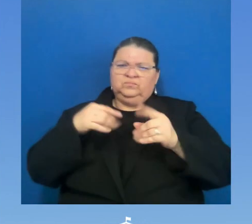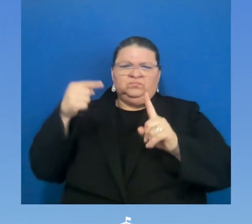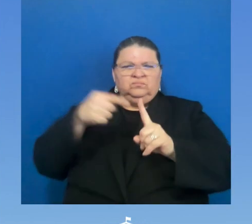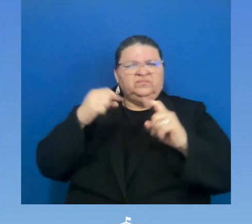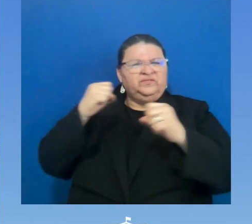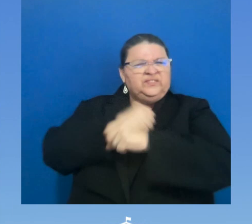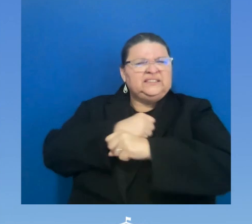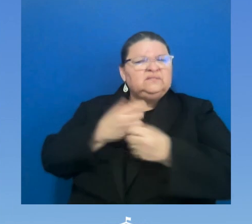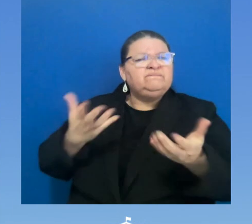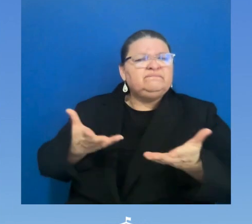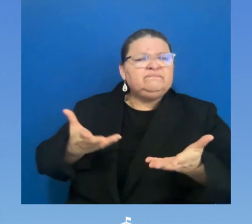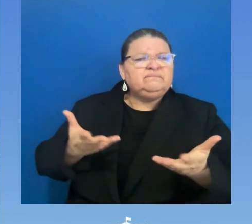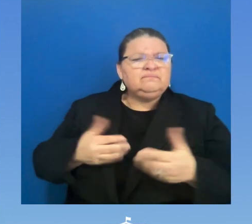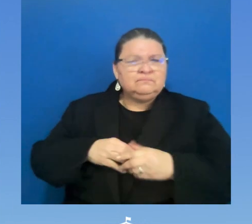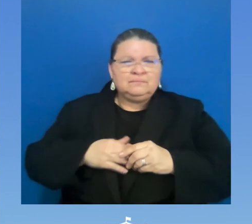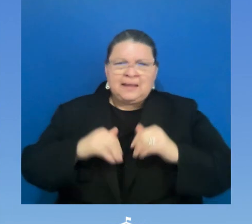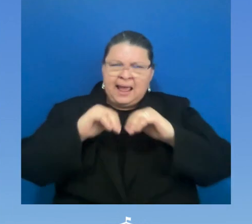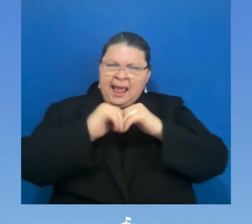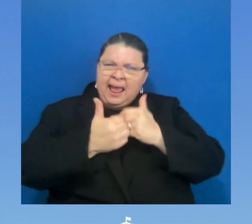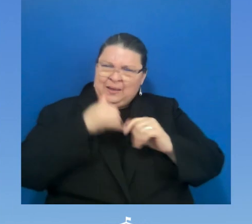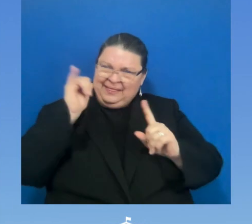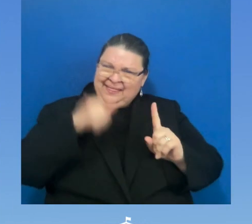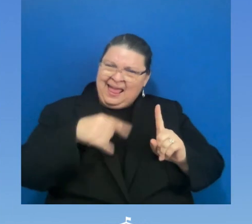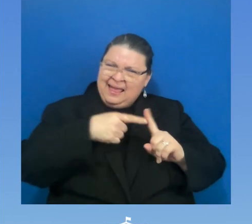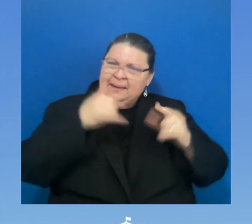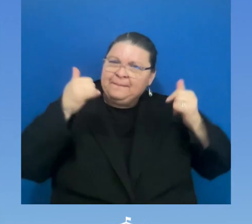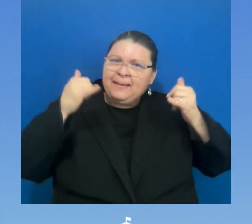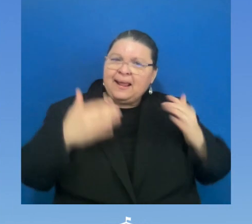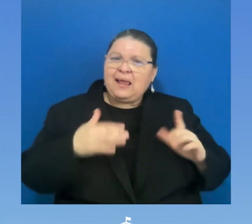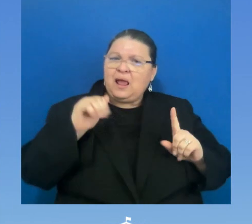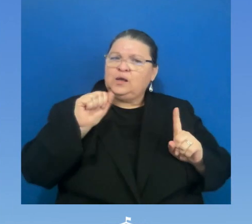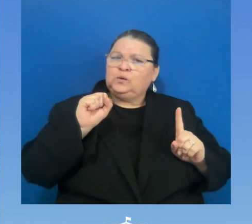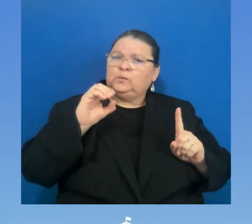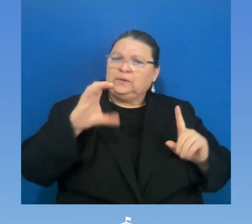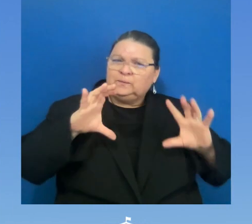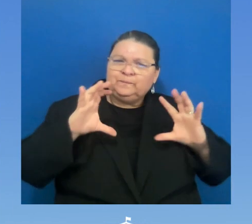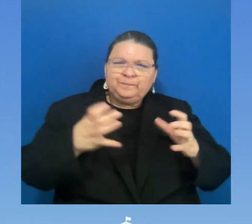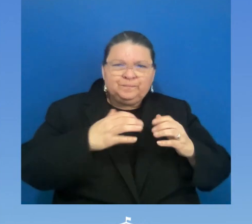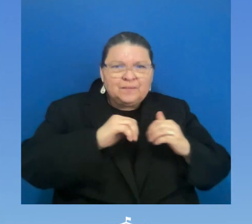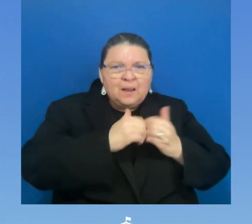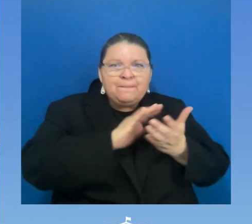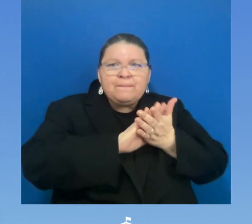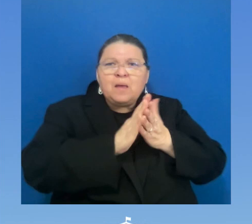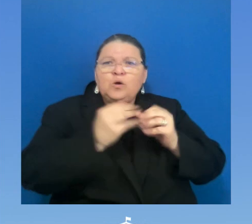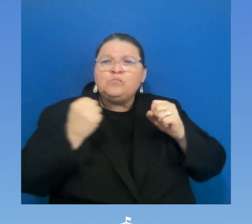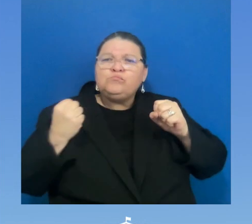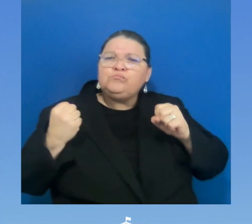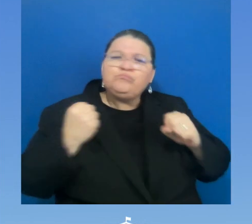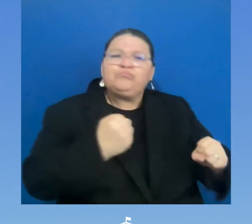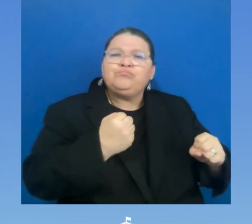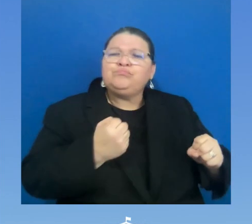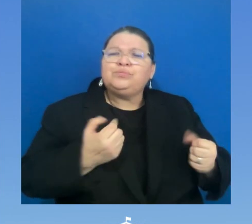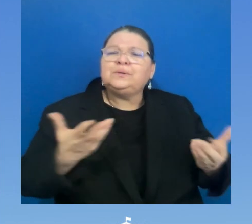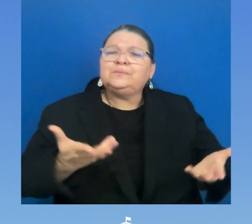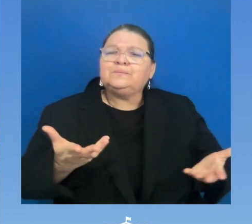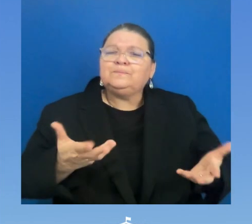and the kind of collective advocacy -- what was it like before then? Ms. Foudy: Well, way back, Kelley and I were discussing --